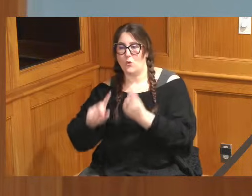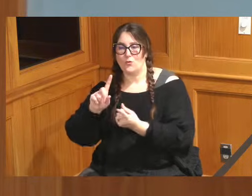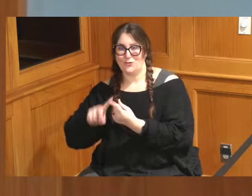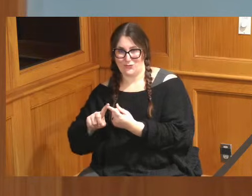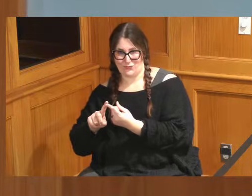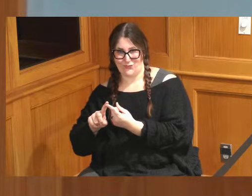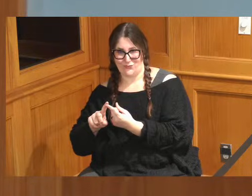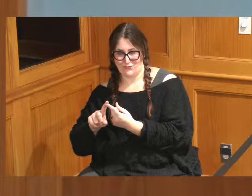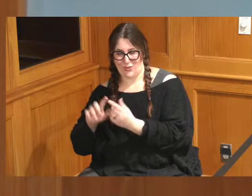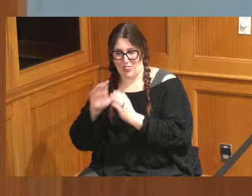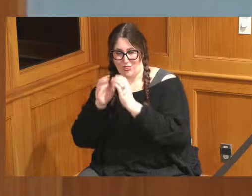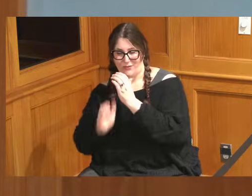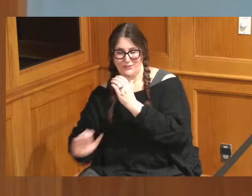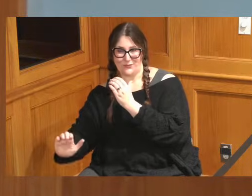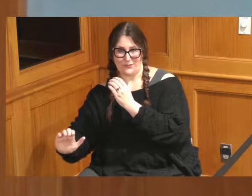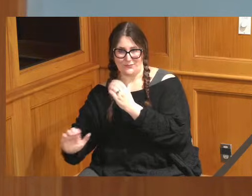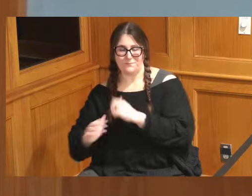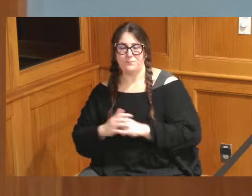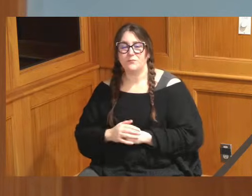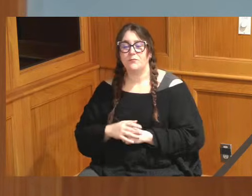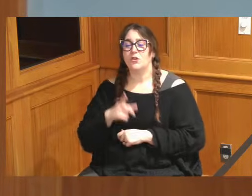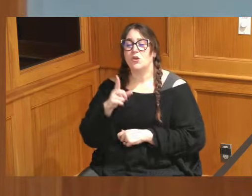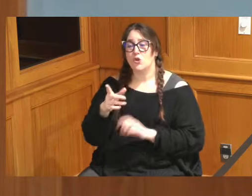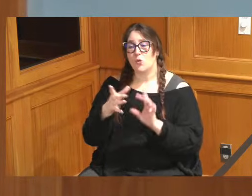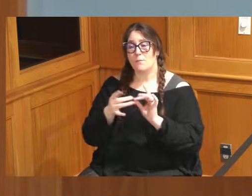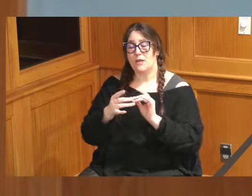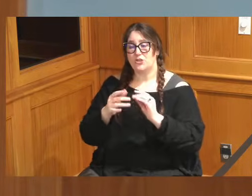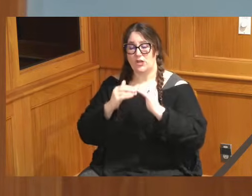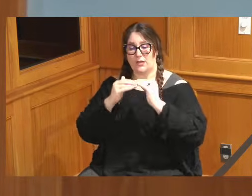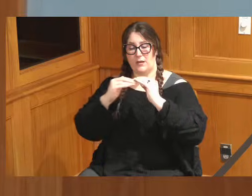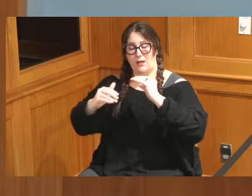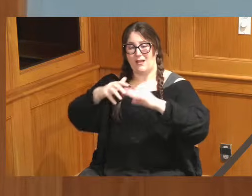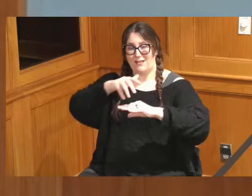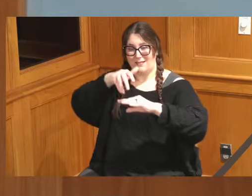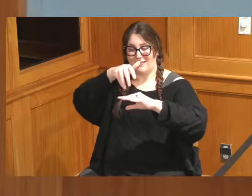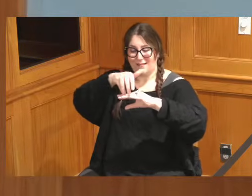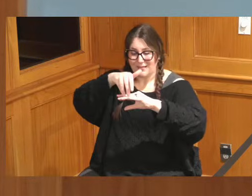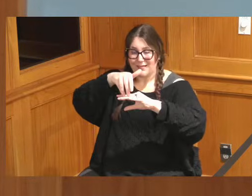the you mentioned impervious per surface specifically that is not one of the ones